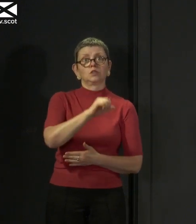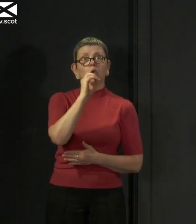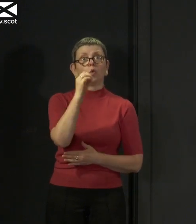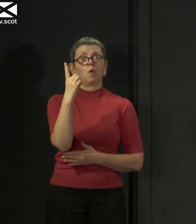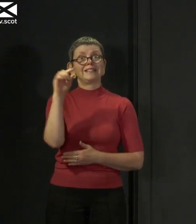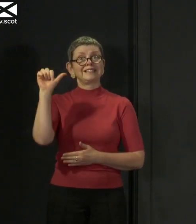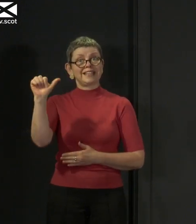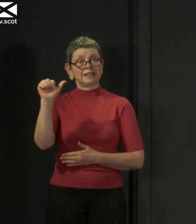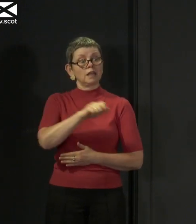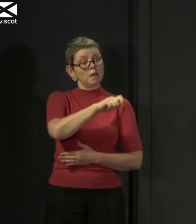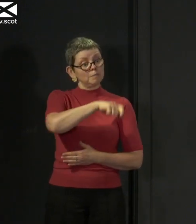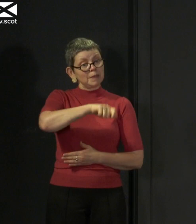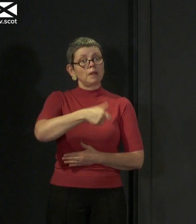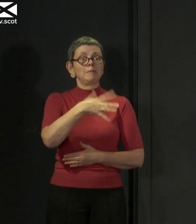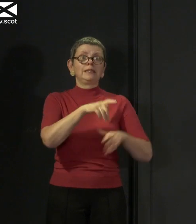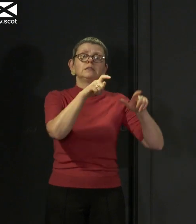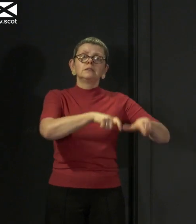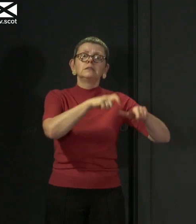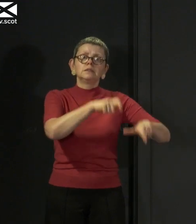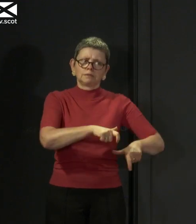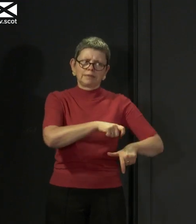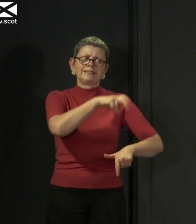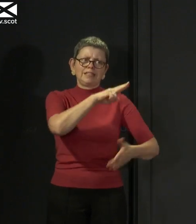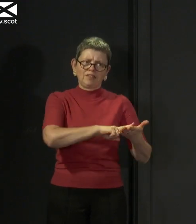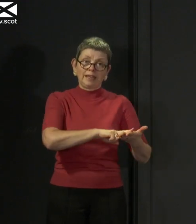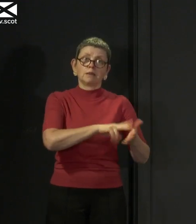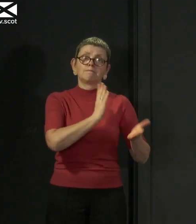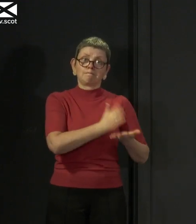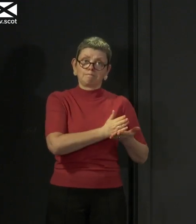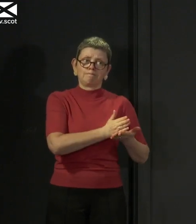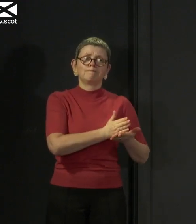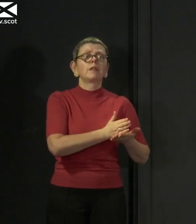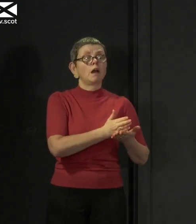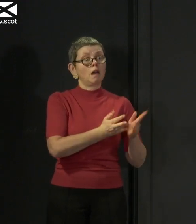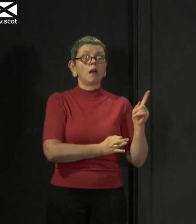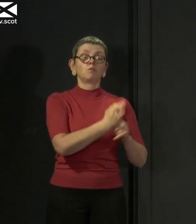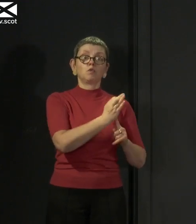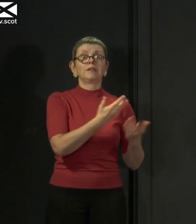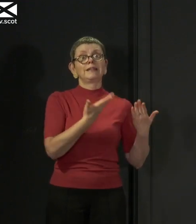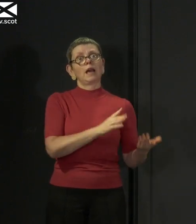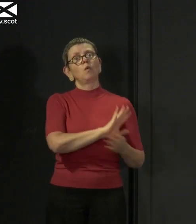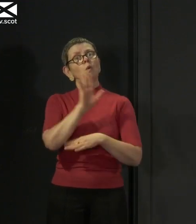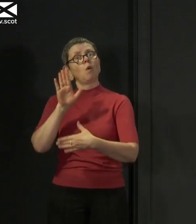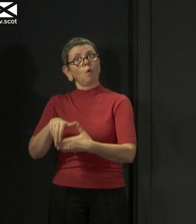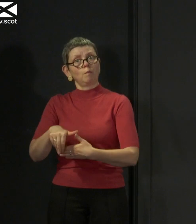tested positive and been hospitalised have been able to leave hospital. I wish all of them and their families well.